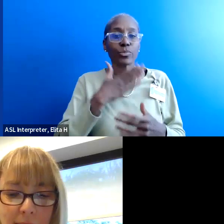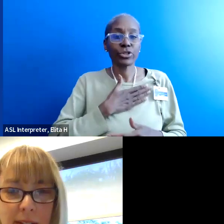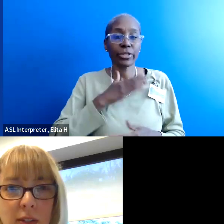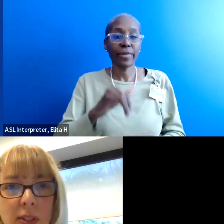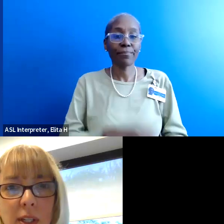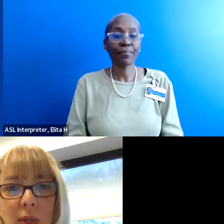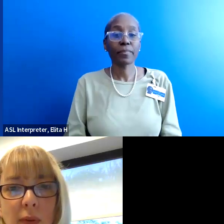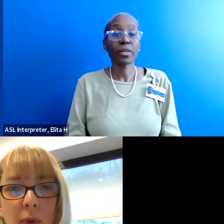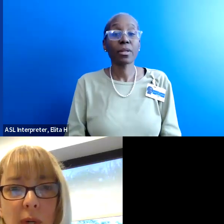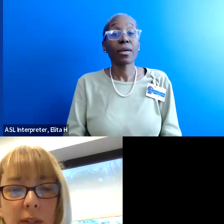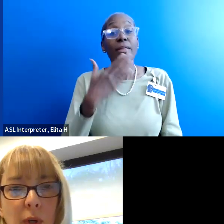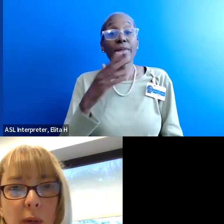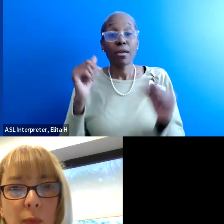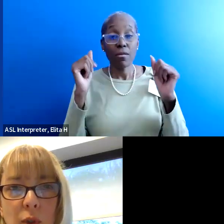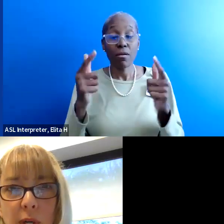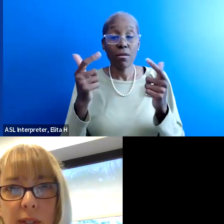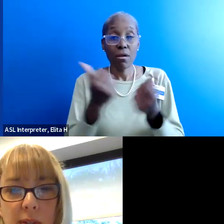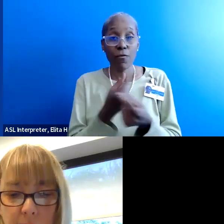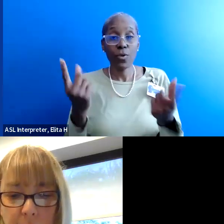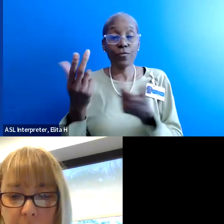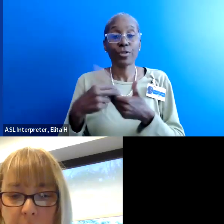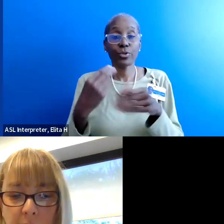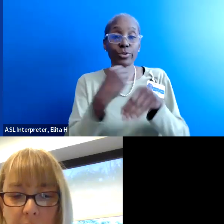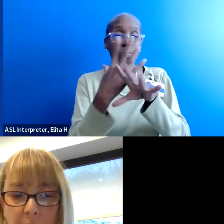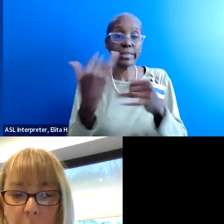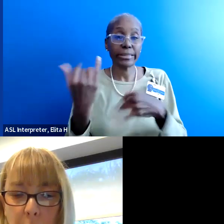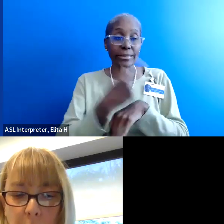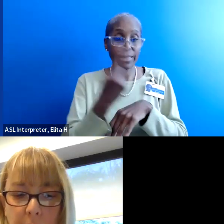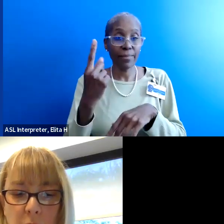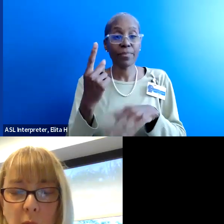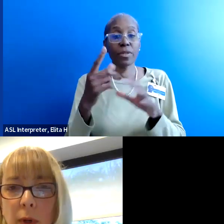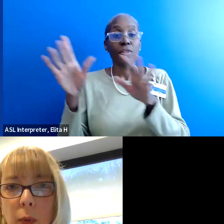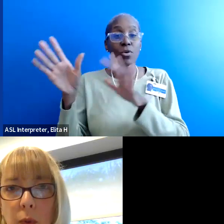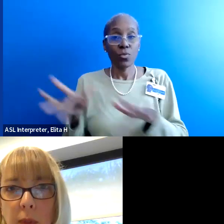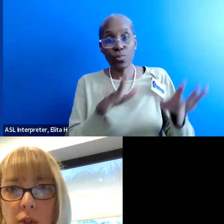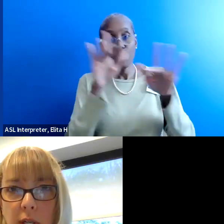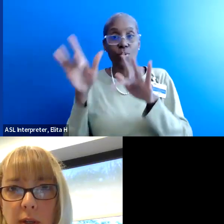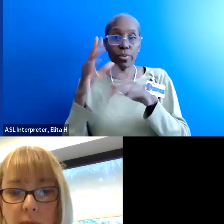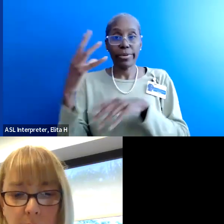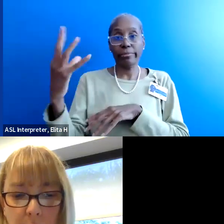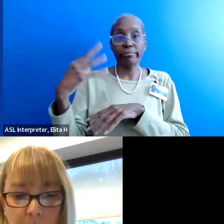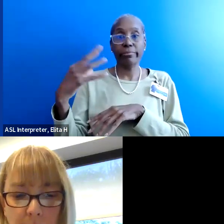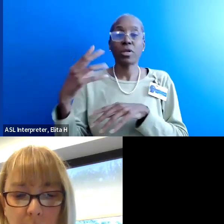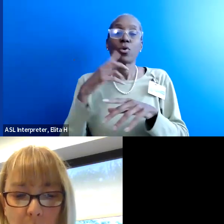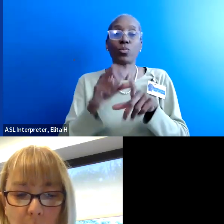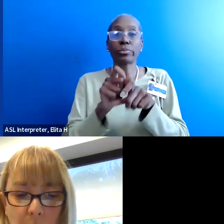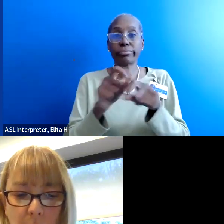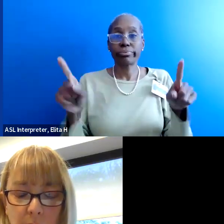And just thank you to everyone for joining us today. A recording of this webinar will be shared via email with all